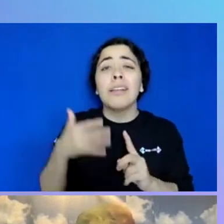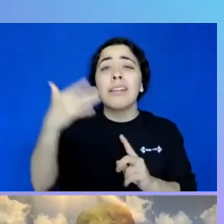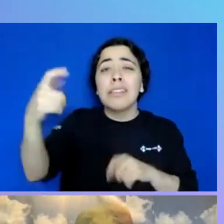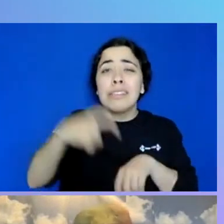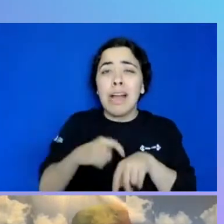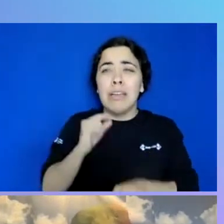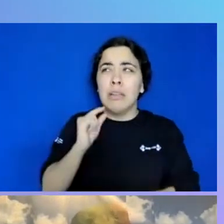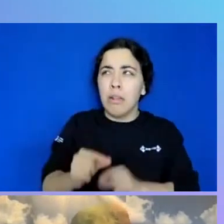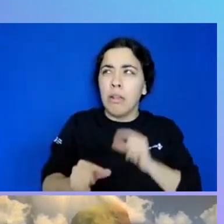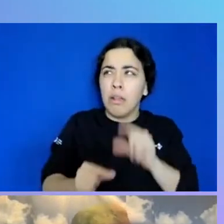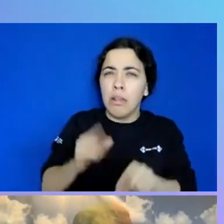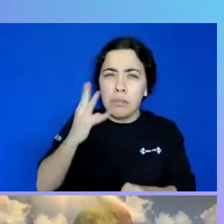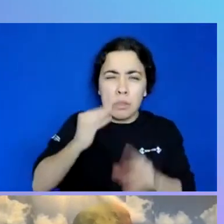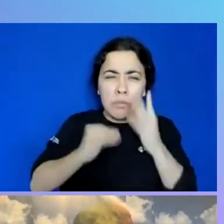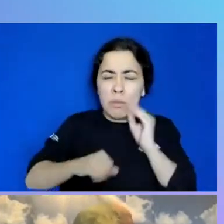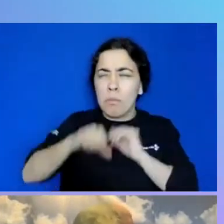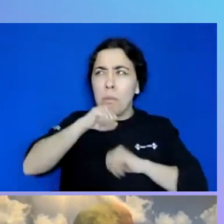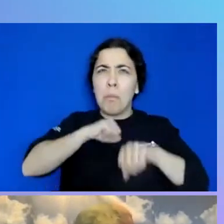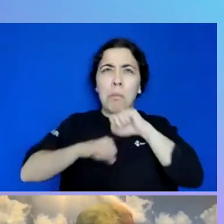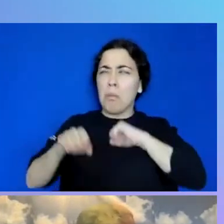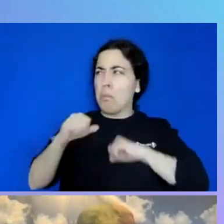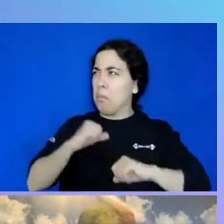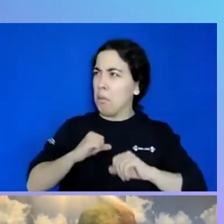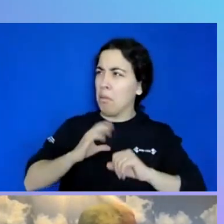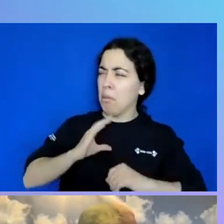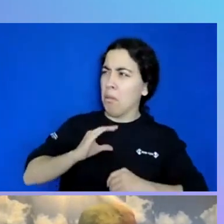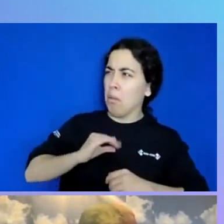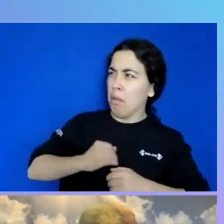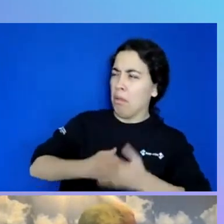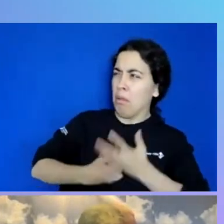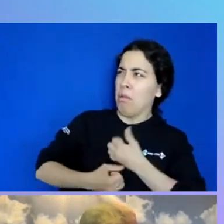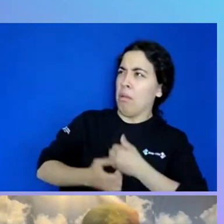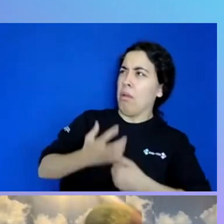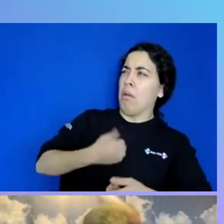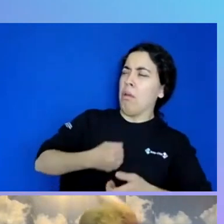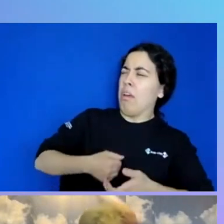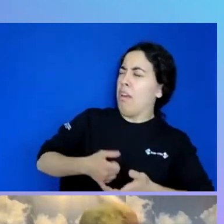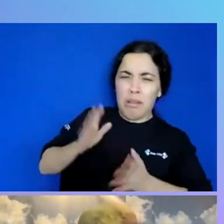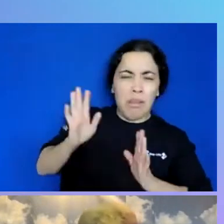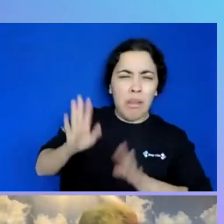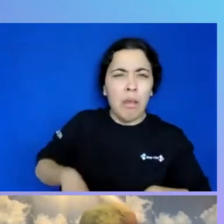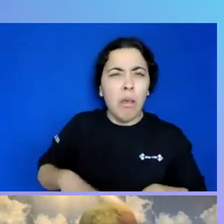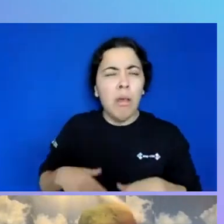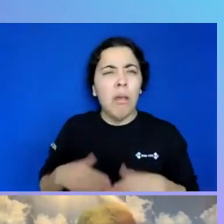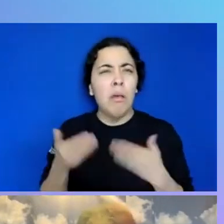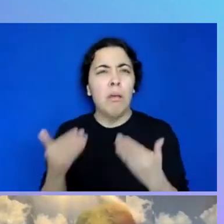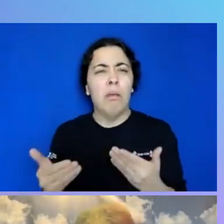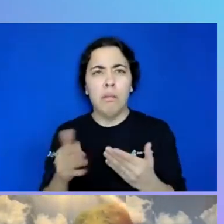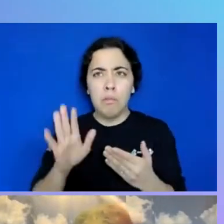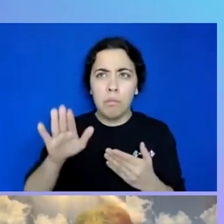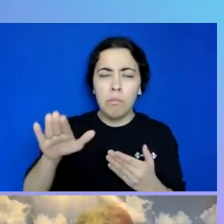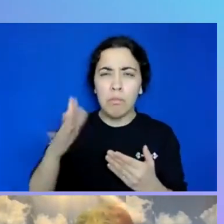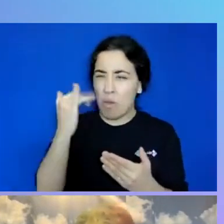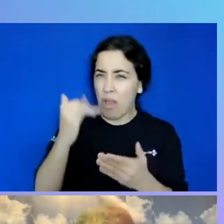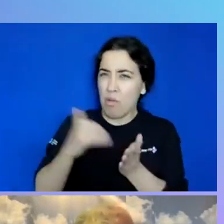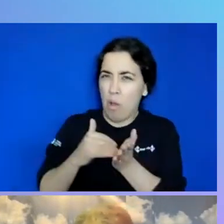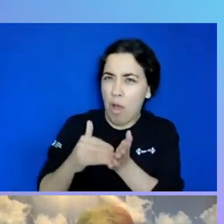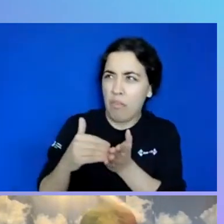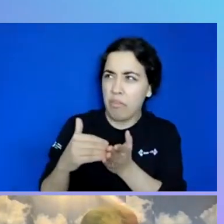is very heavy and very difficult to deal with because people are having to field it so often.